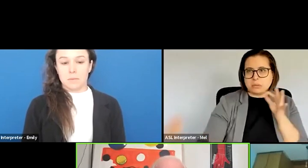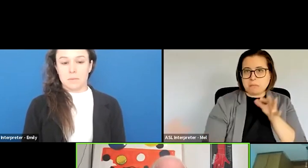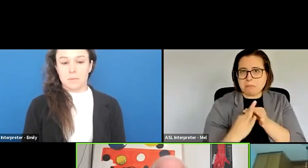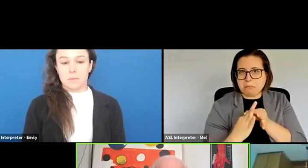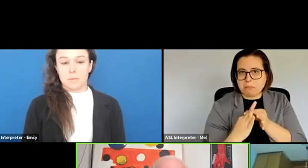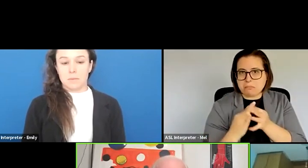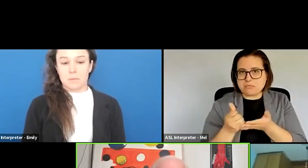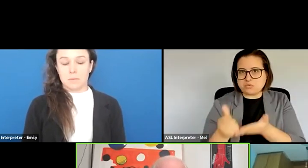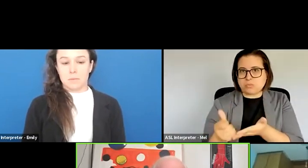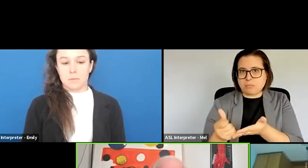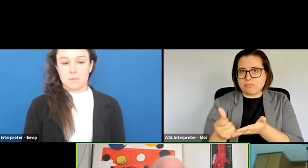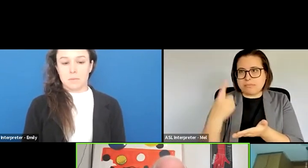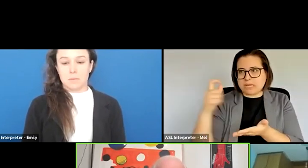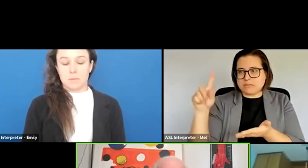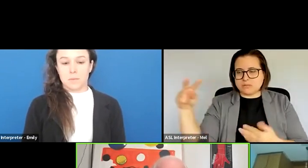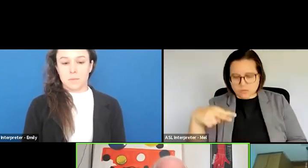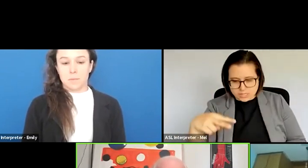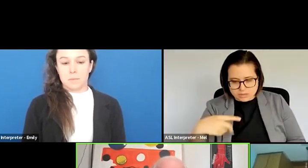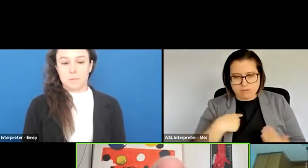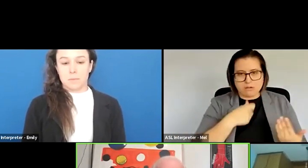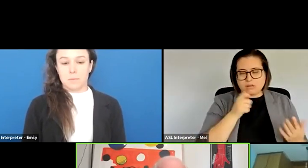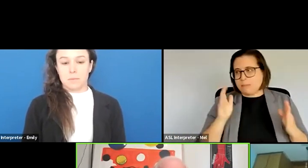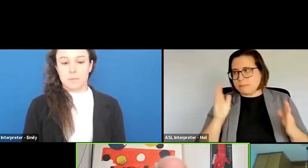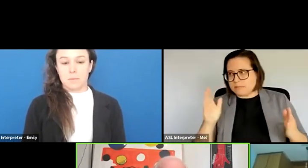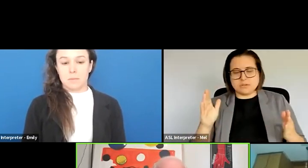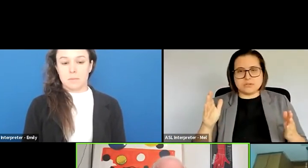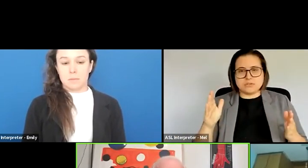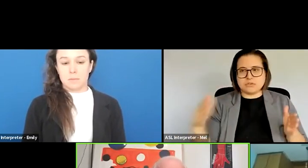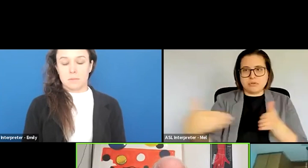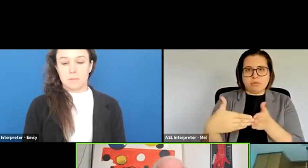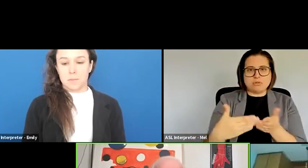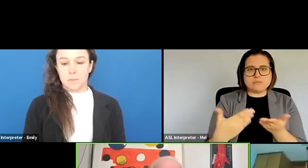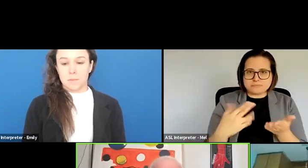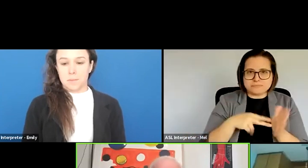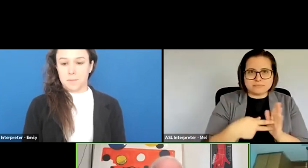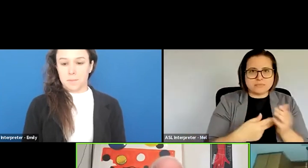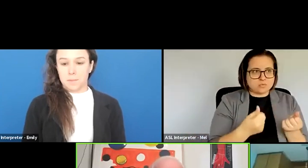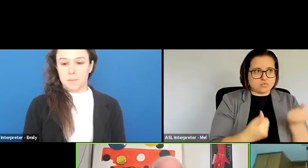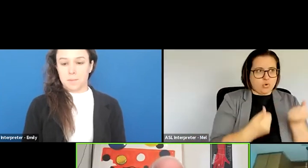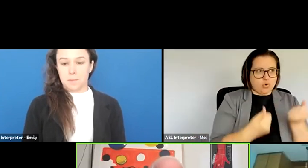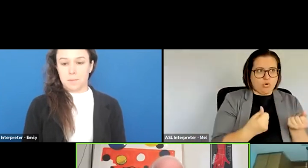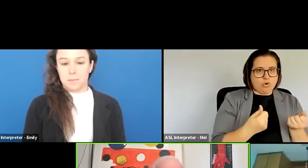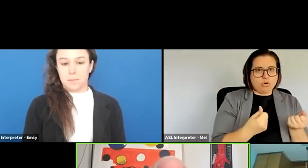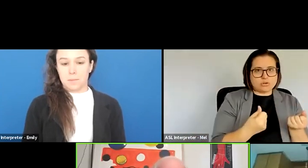prevent that from happening? So on one level, the car can see the person with the phone in